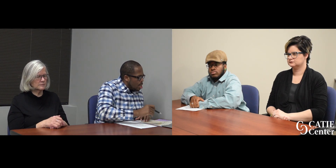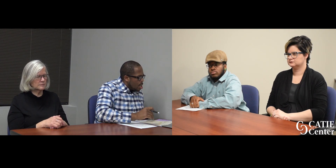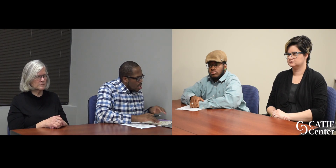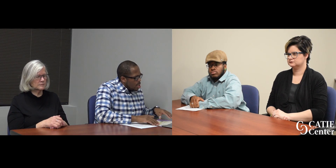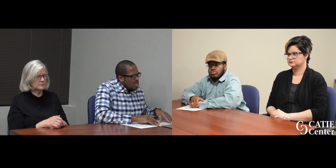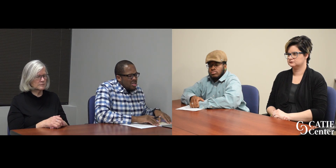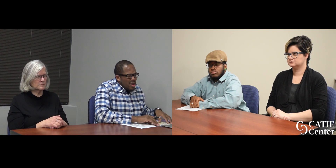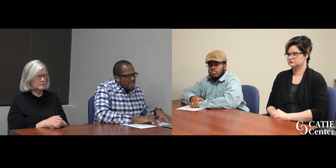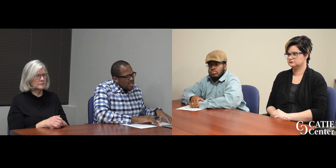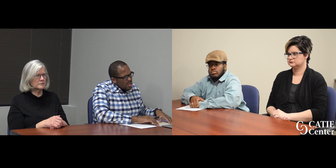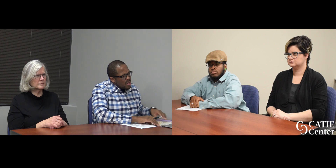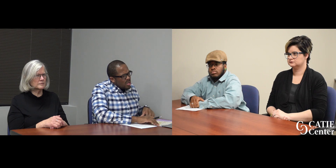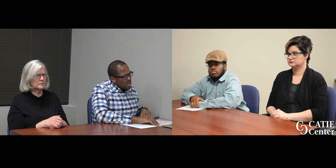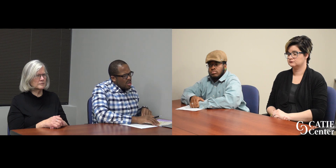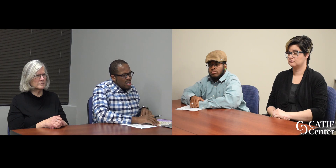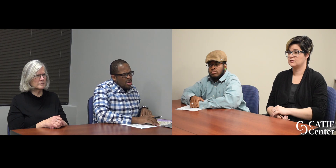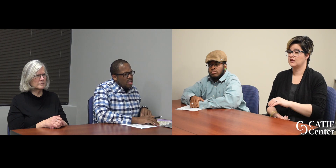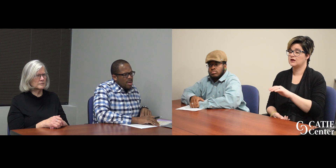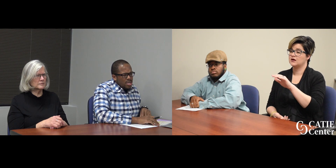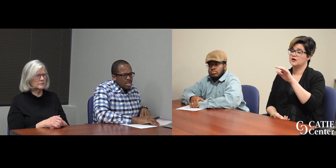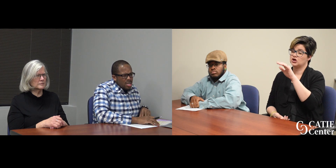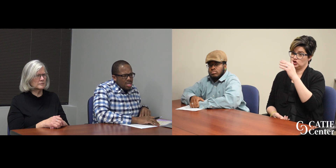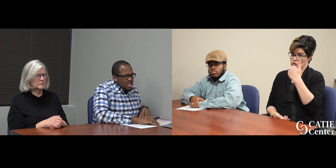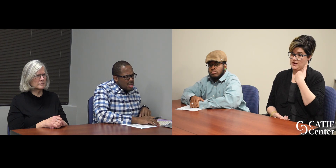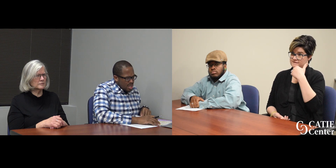also do you have a Social Security card by chance?